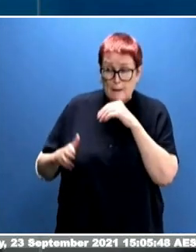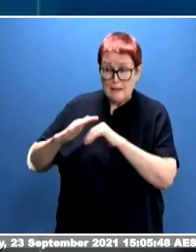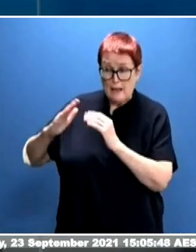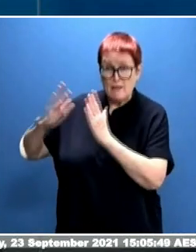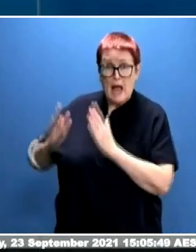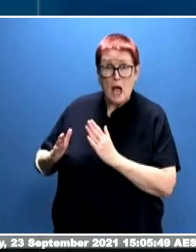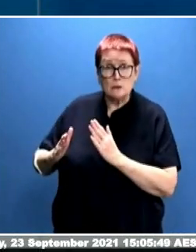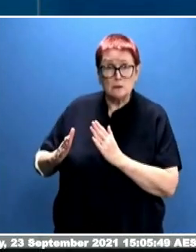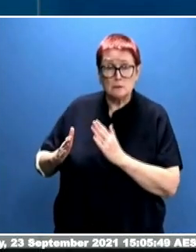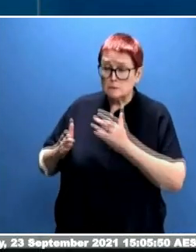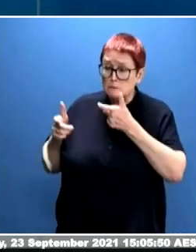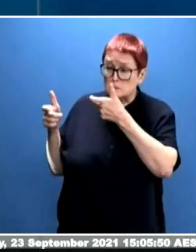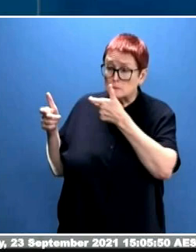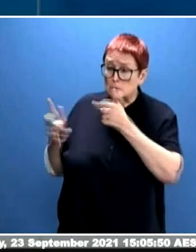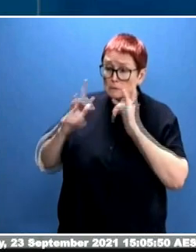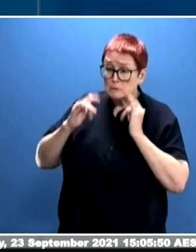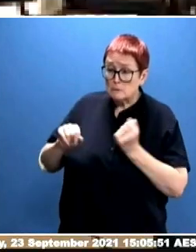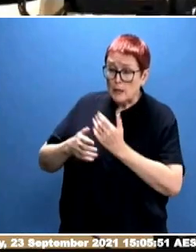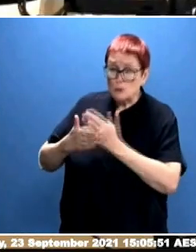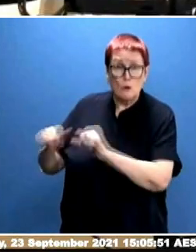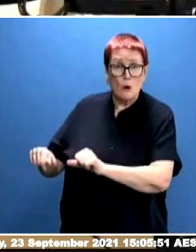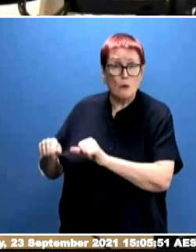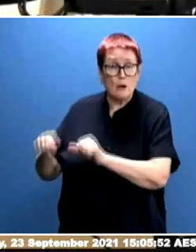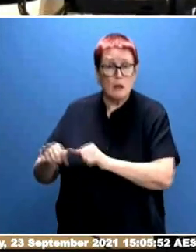But those young people, are you saying that because the children